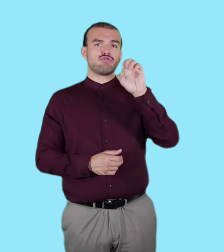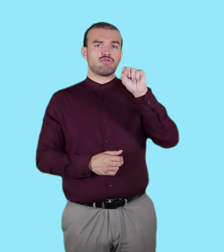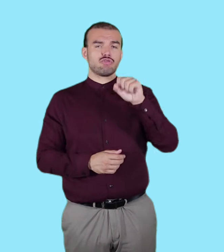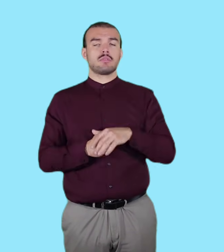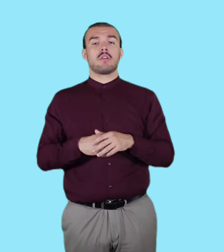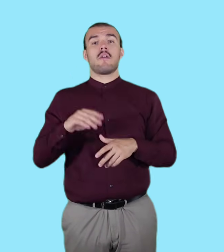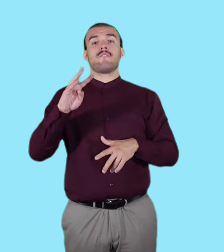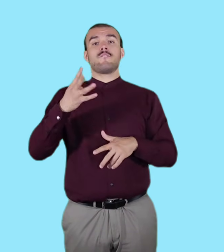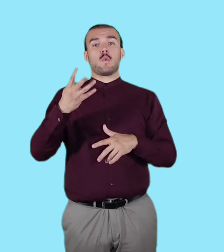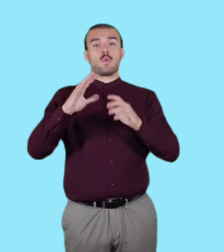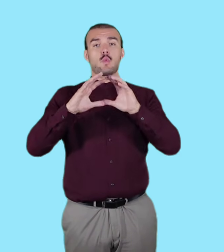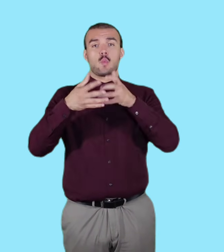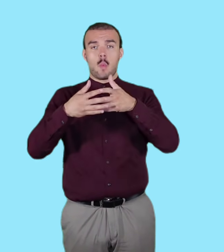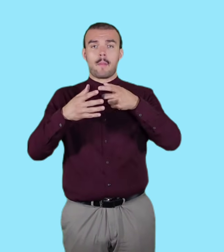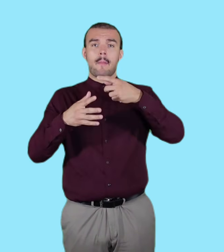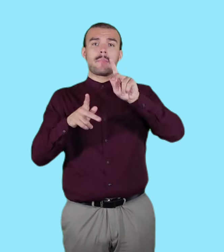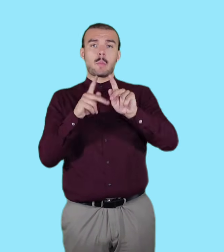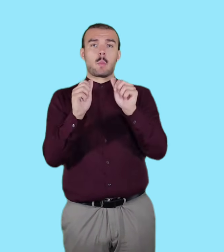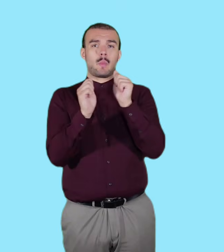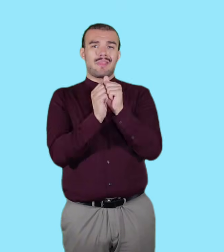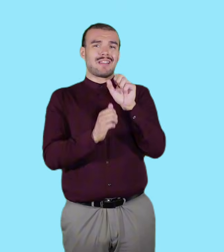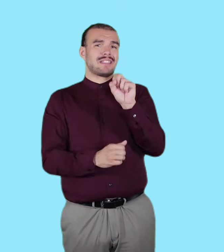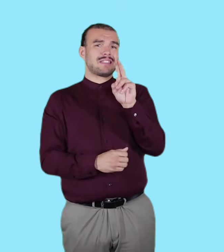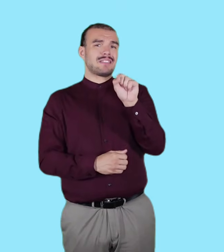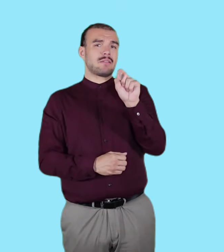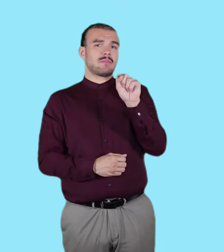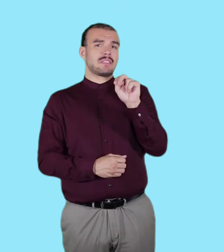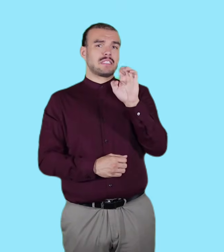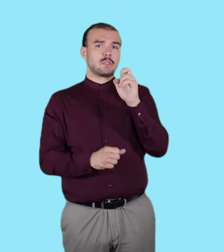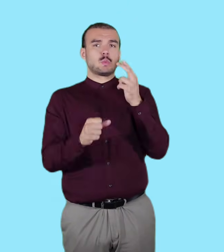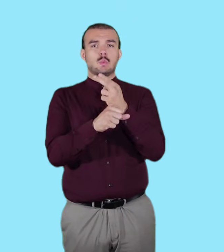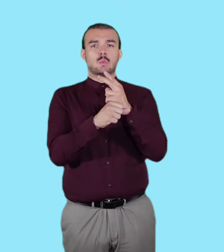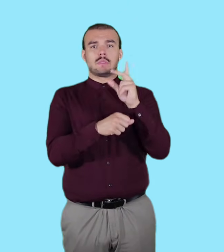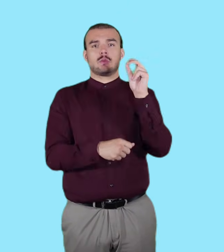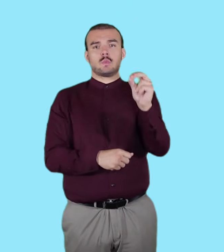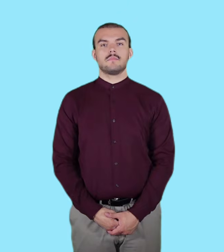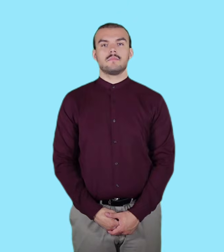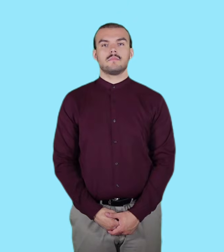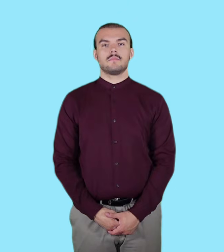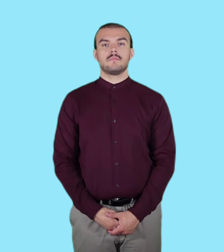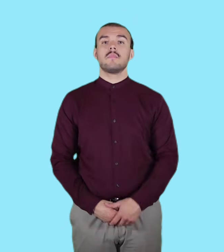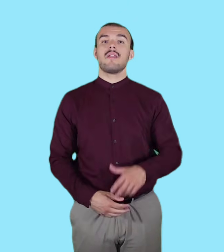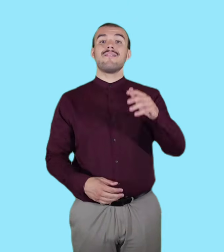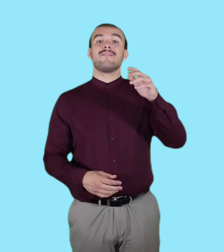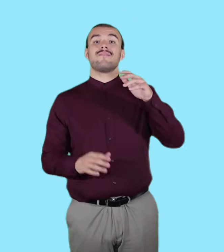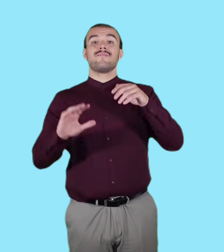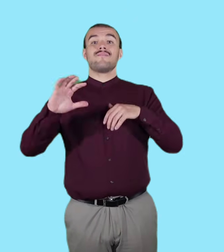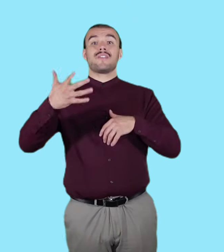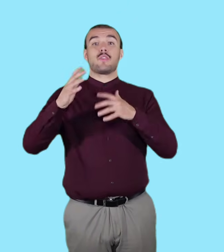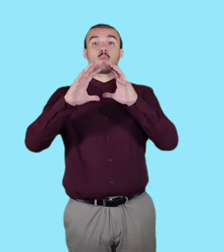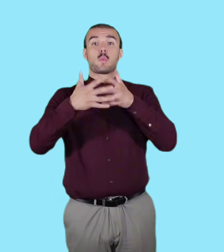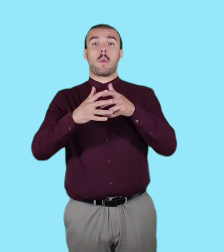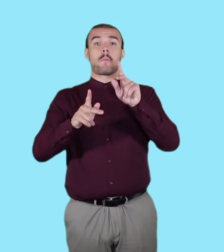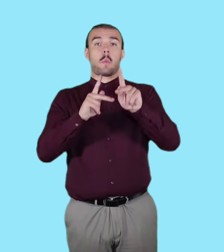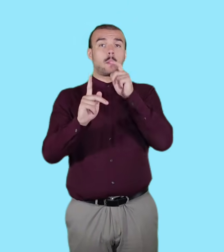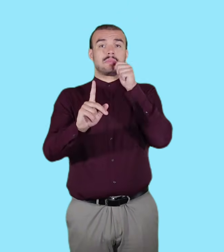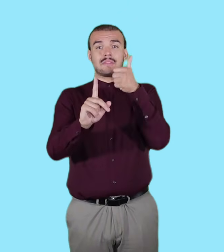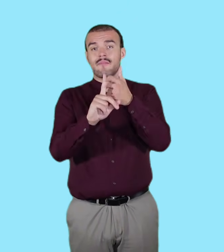The fourth group is people with substance use disorders. The fifth group is people who are blind